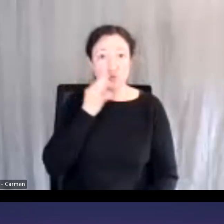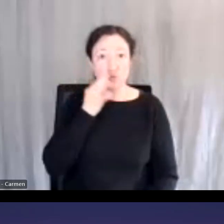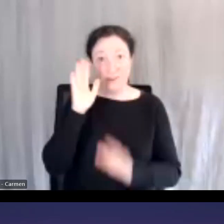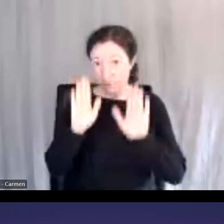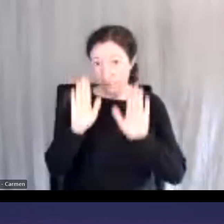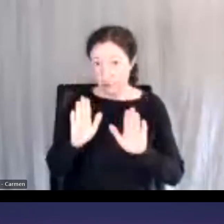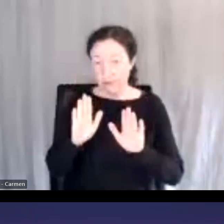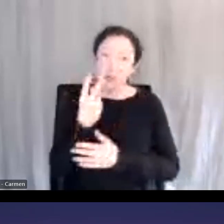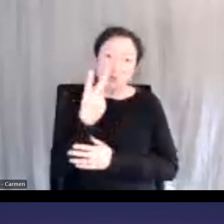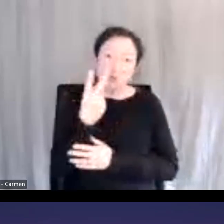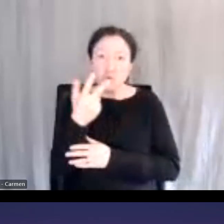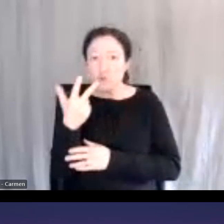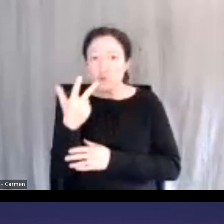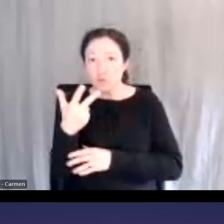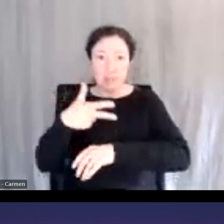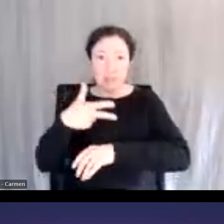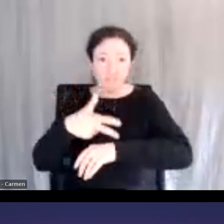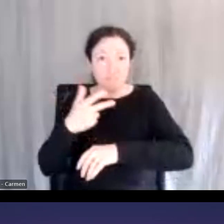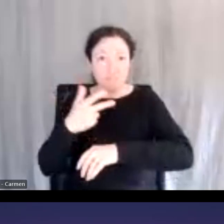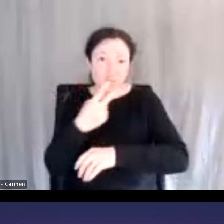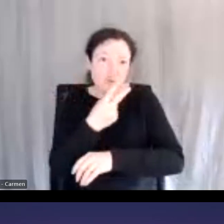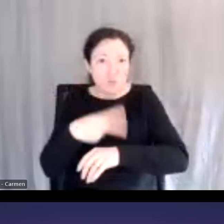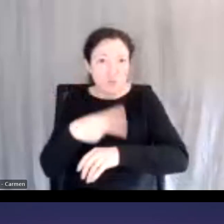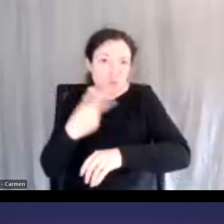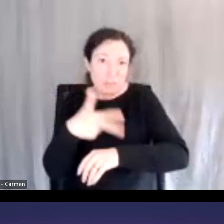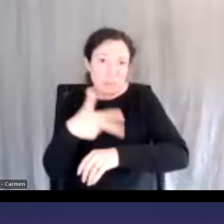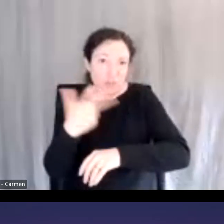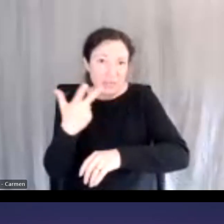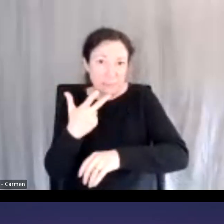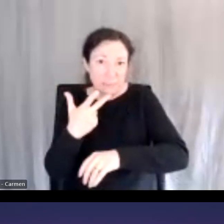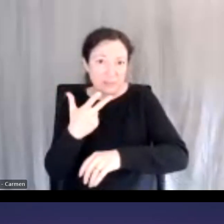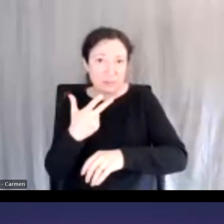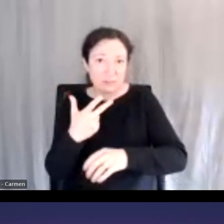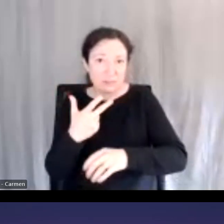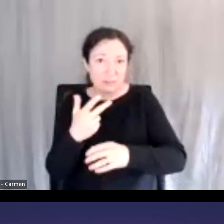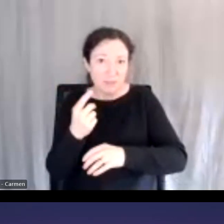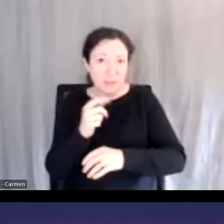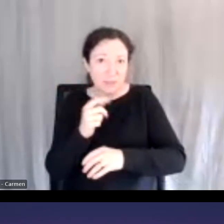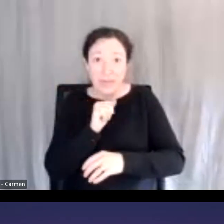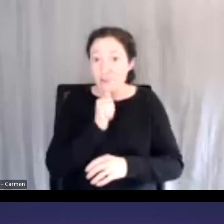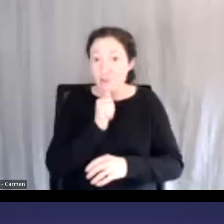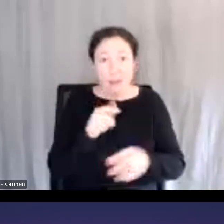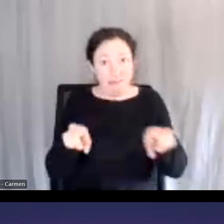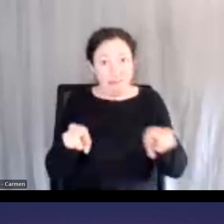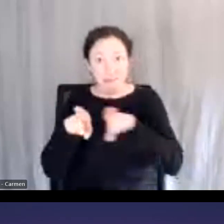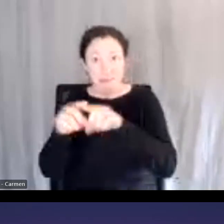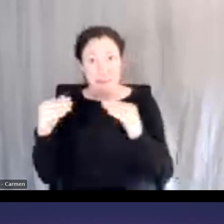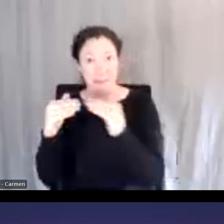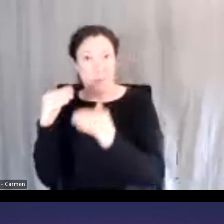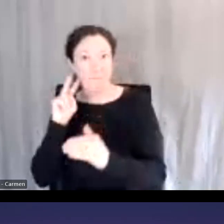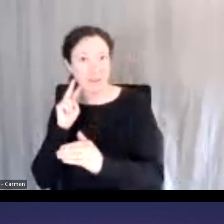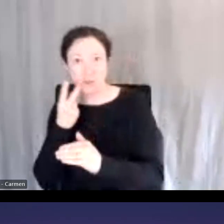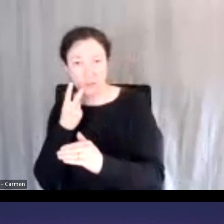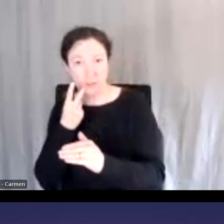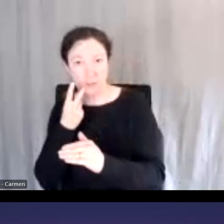to three servings a day and you're not thinking, you're not lumping in fruits and vegetables together. They're not the same, they're just not the same thing. We're talking about vegetables, we're talking about